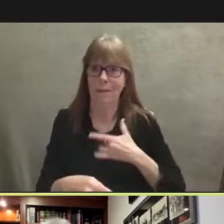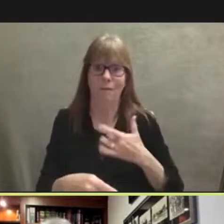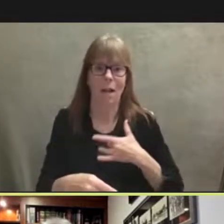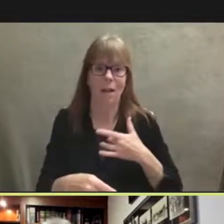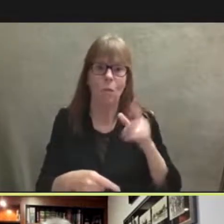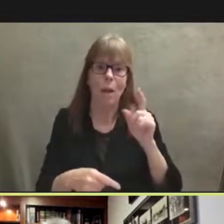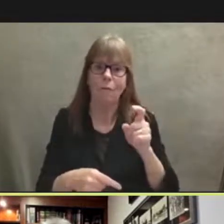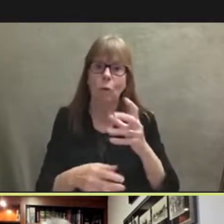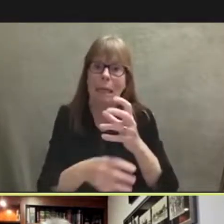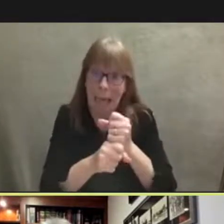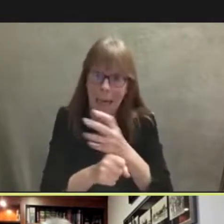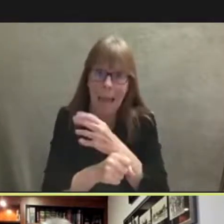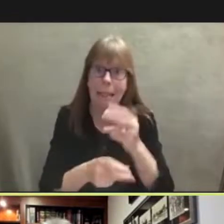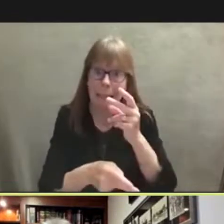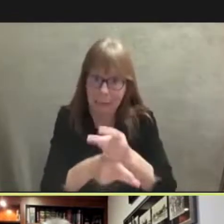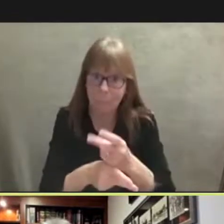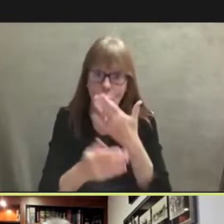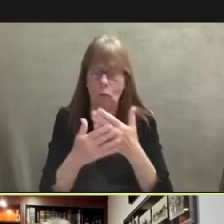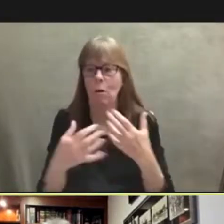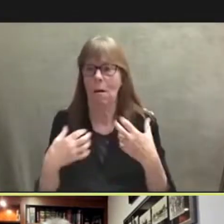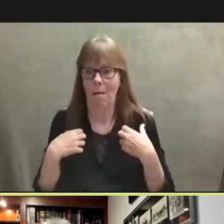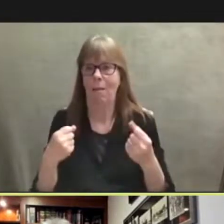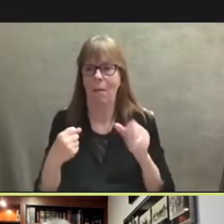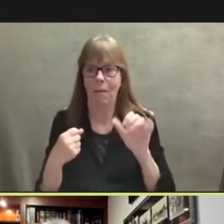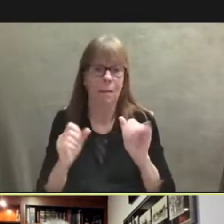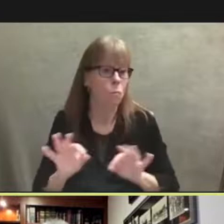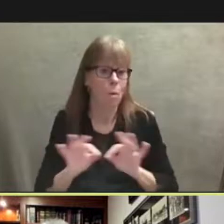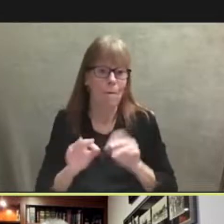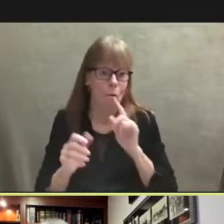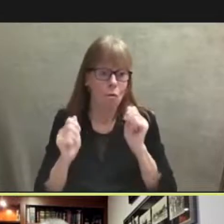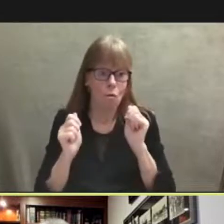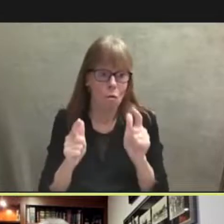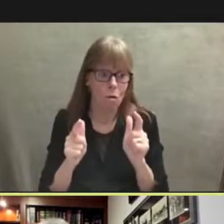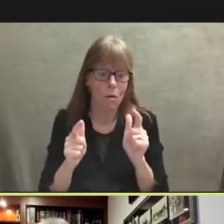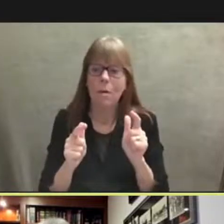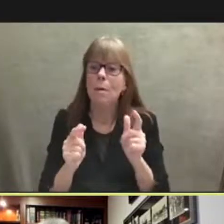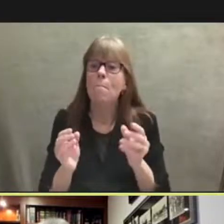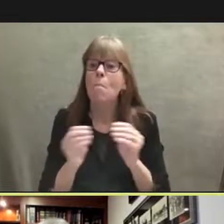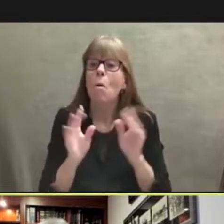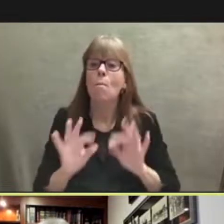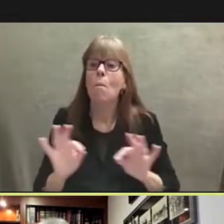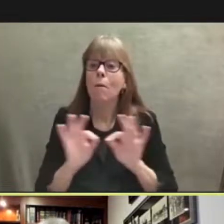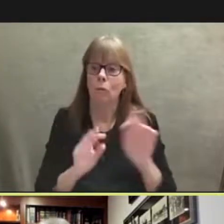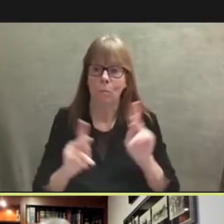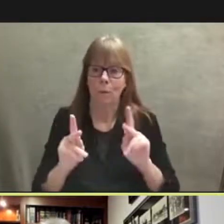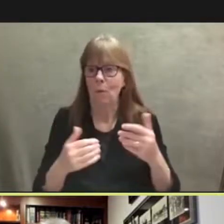health is critically important for everyone, but more so for people with disabilities. It is truly